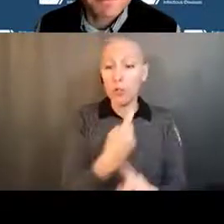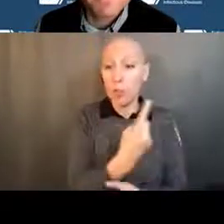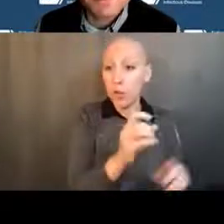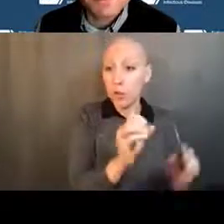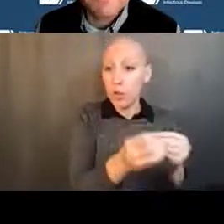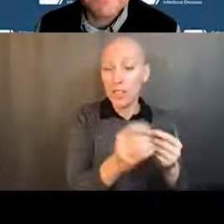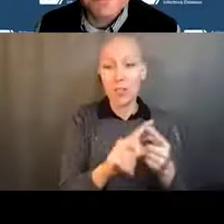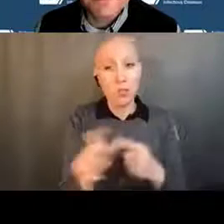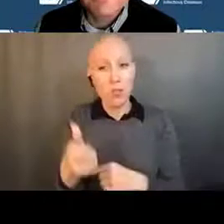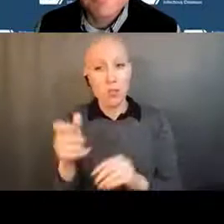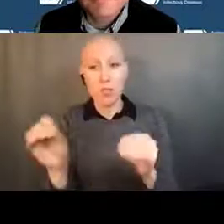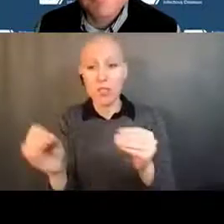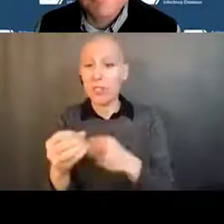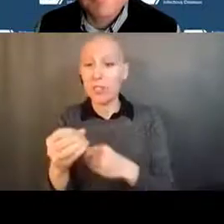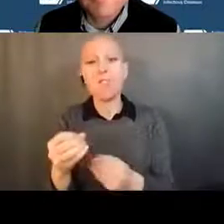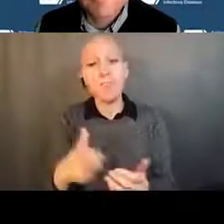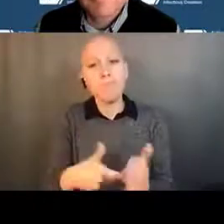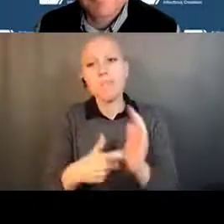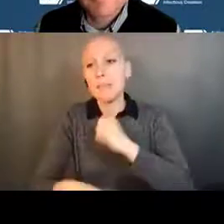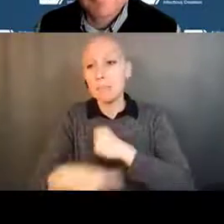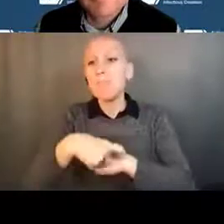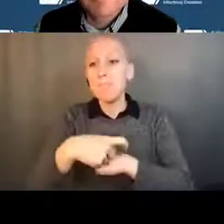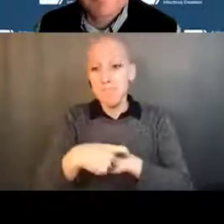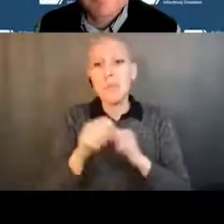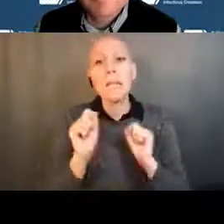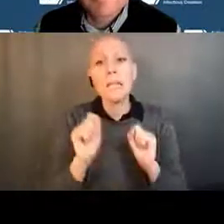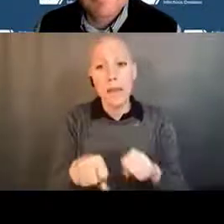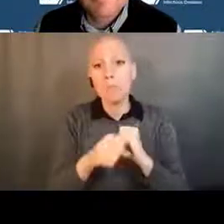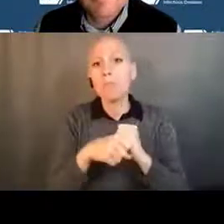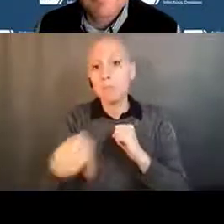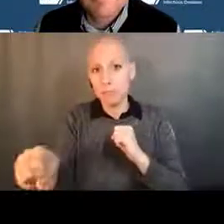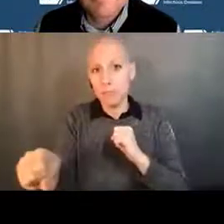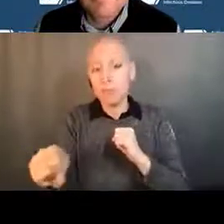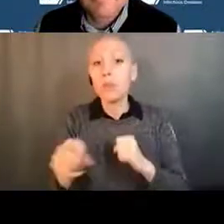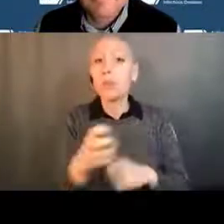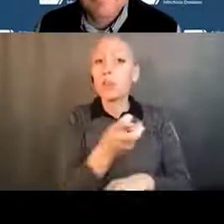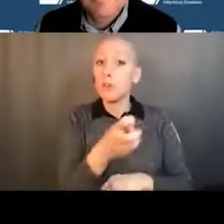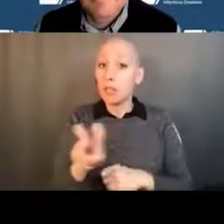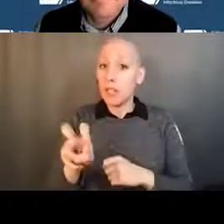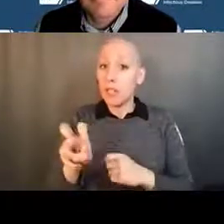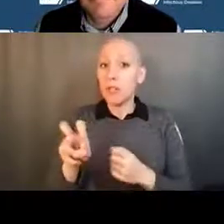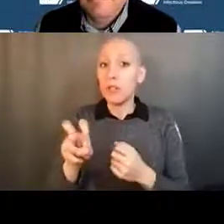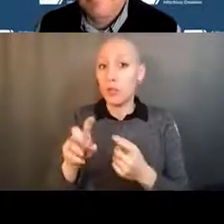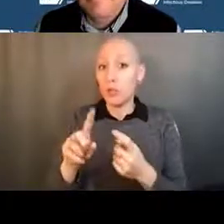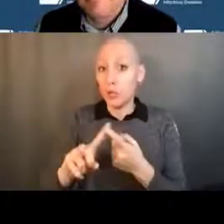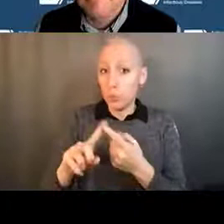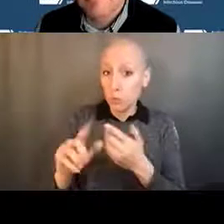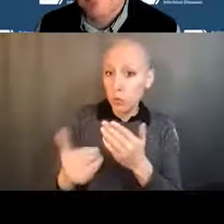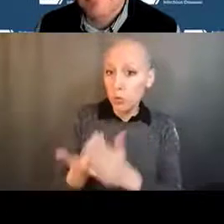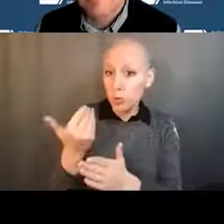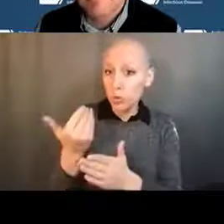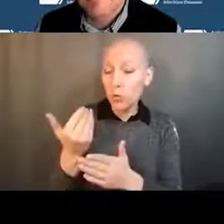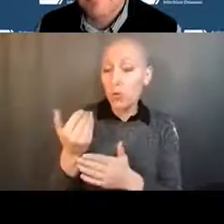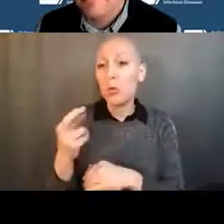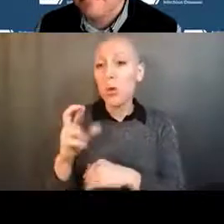and the transfer of a grant to a new foreign organization always requires prior approval